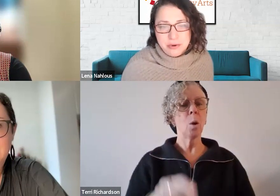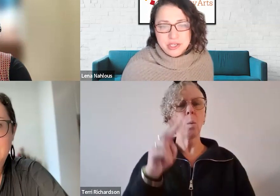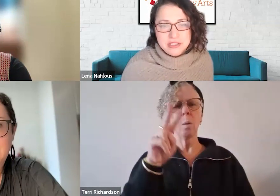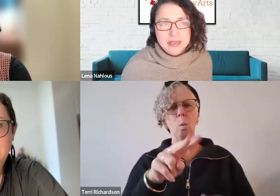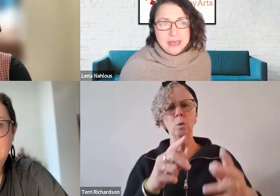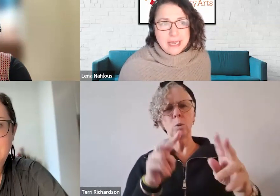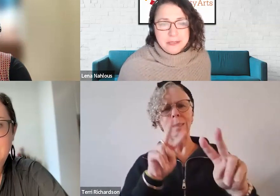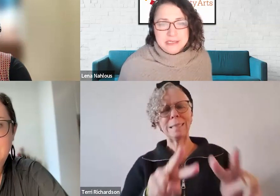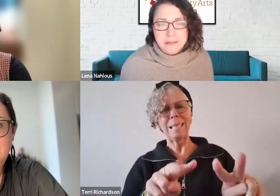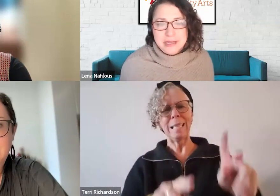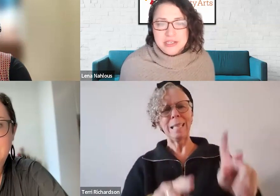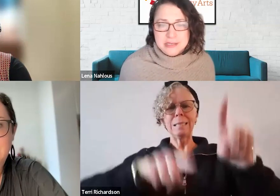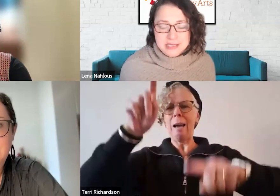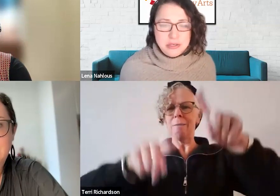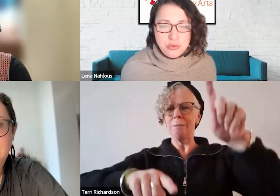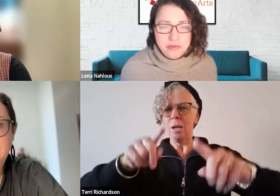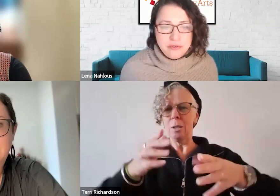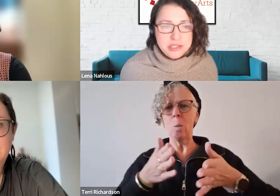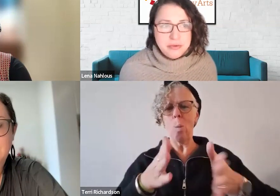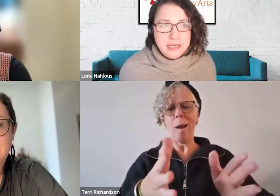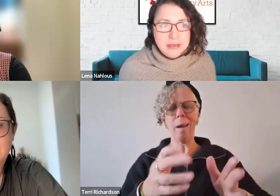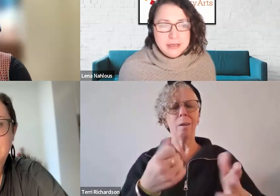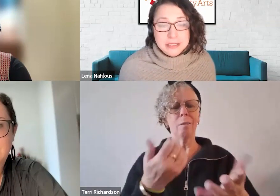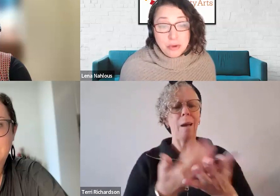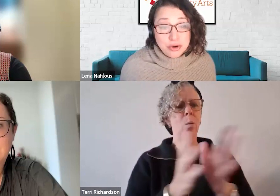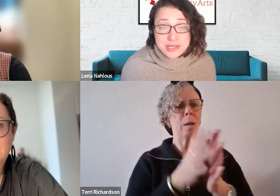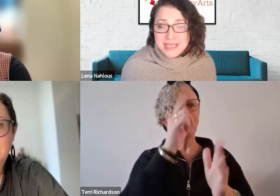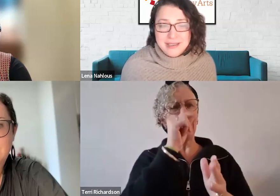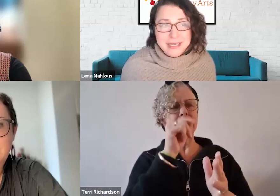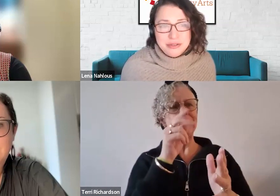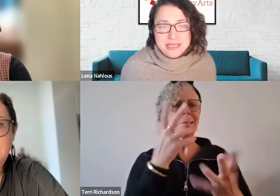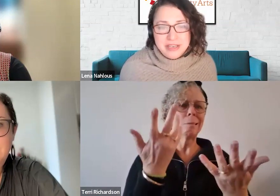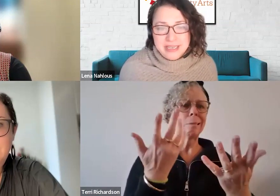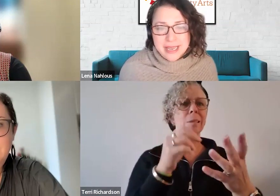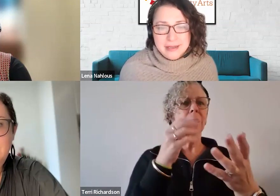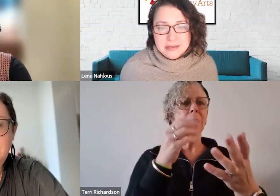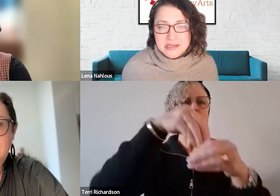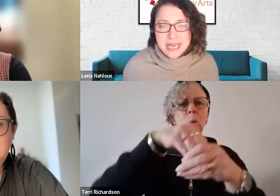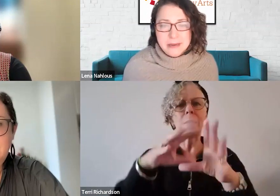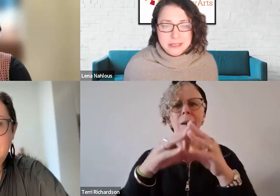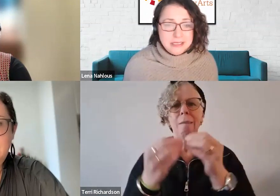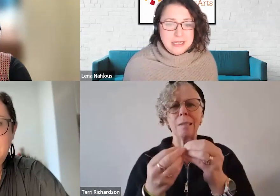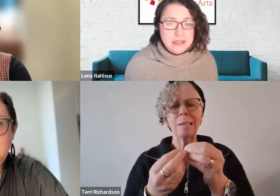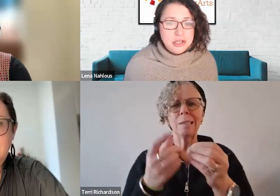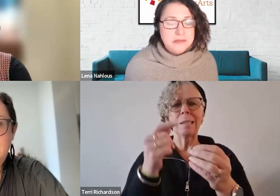expression and participation is essential for fostering democracy, inclusivity and sustainability in terms